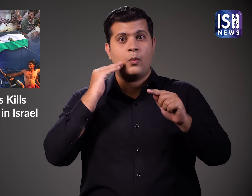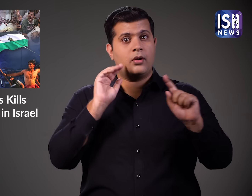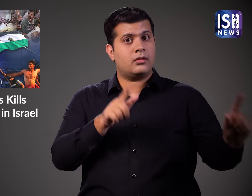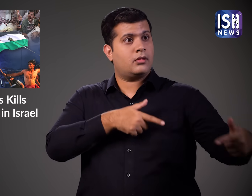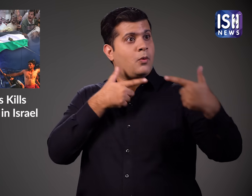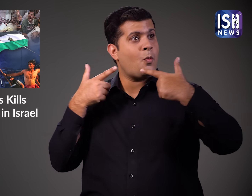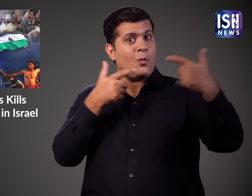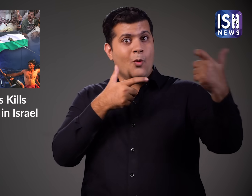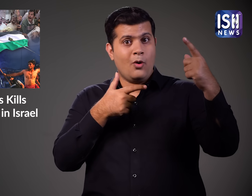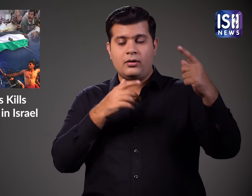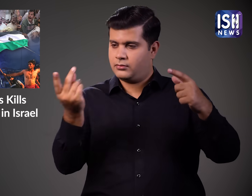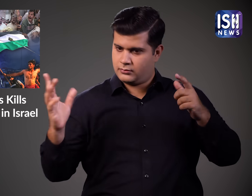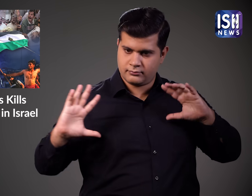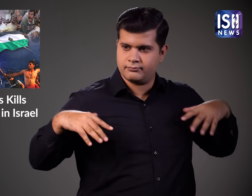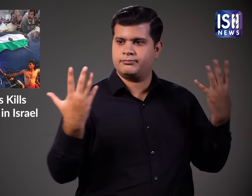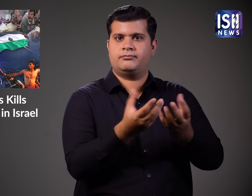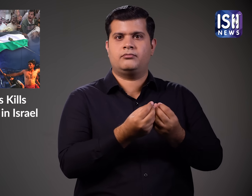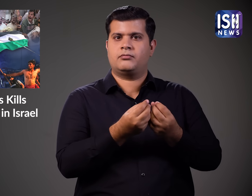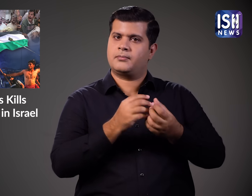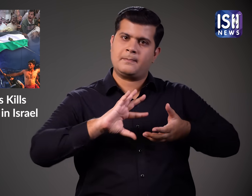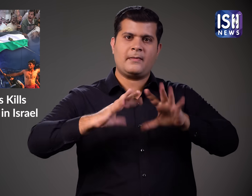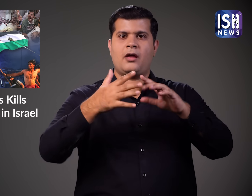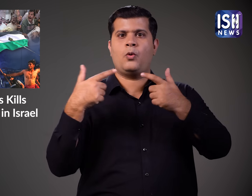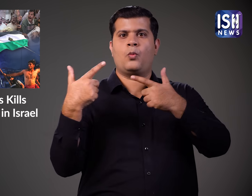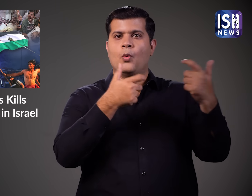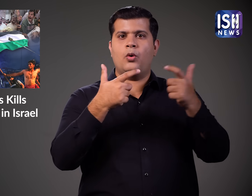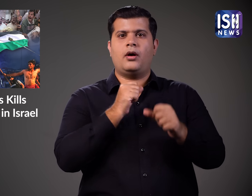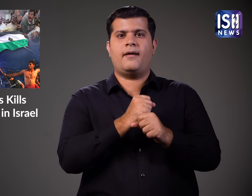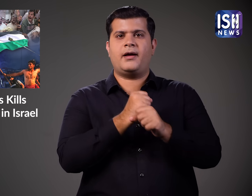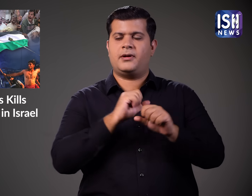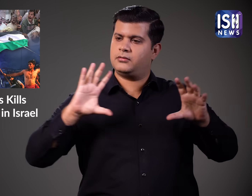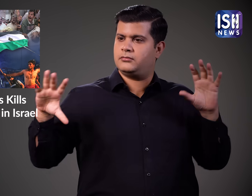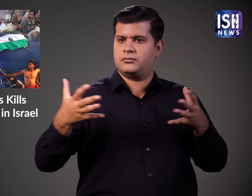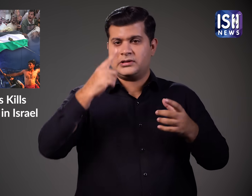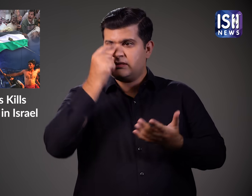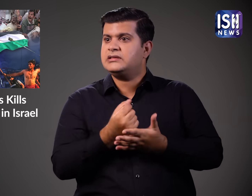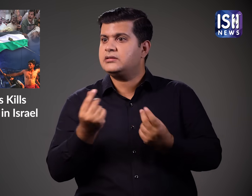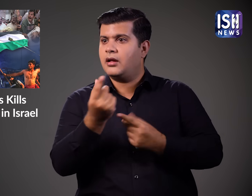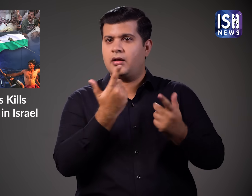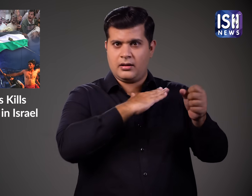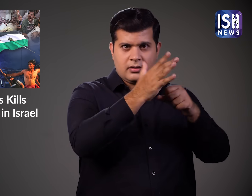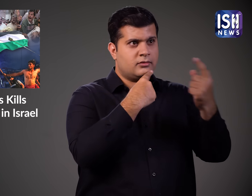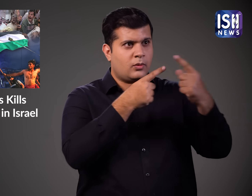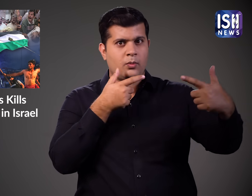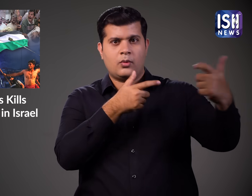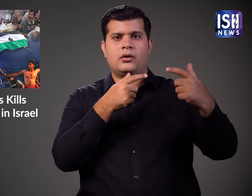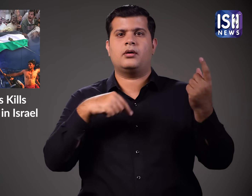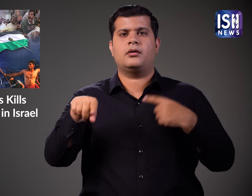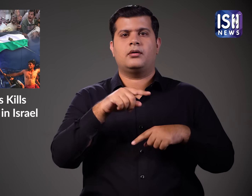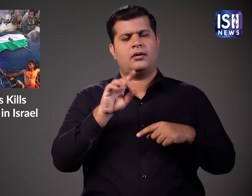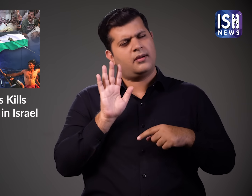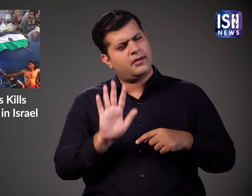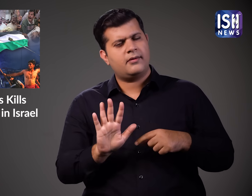However, at the time of war they make a war cabinet which will oversee the fight.